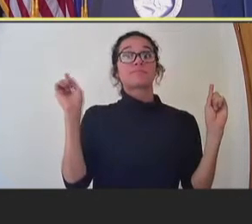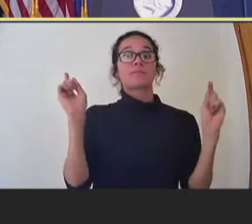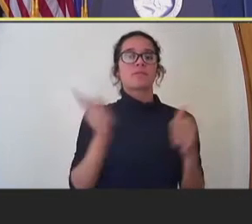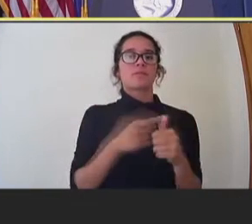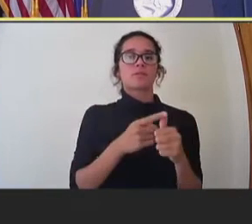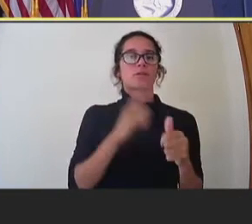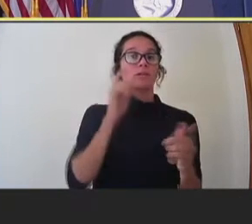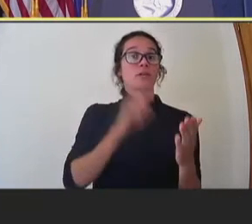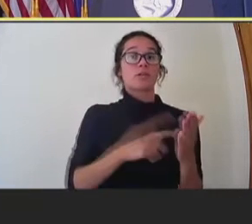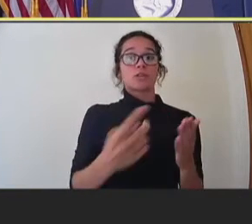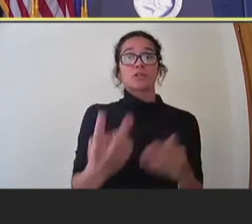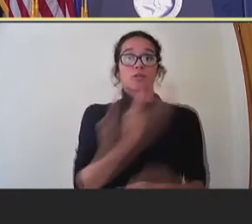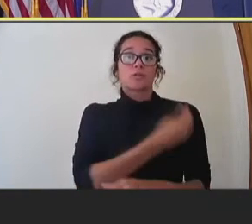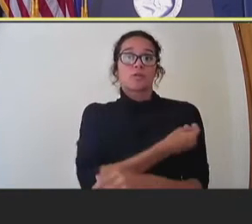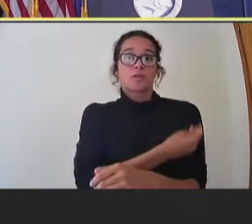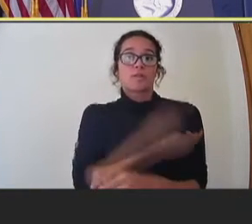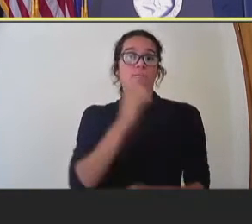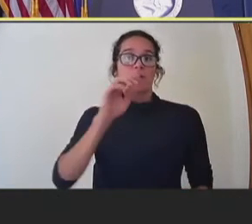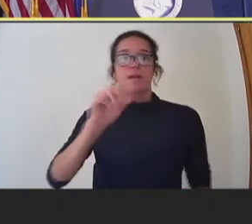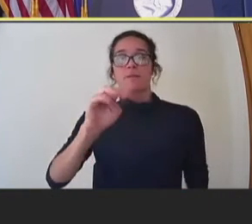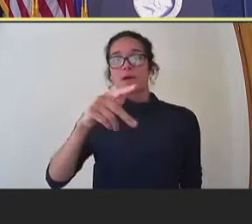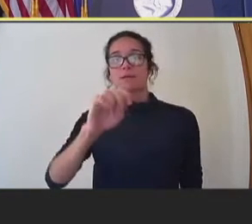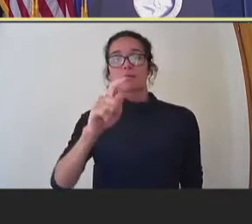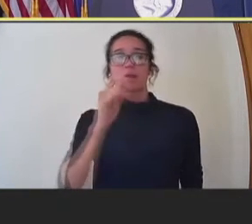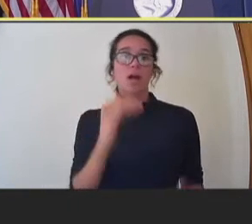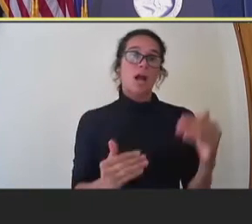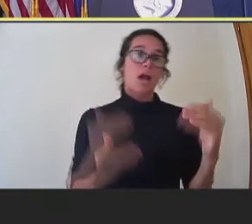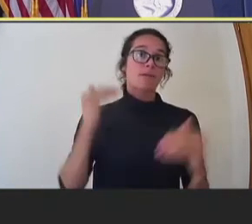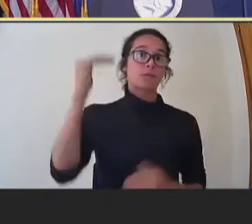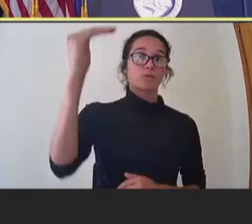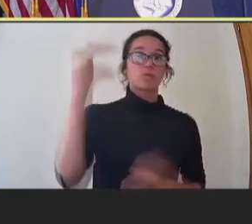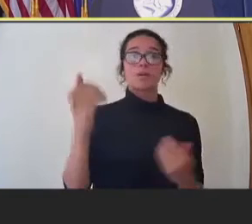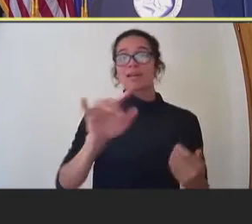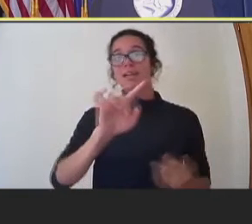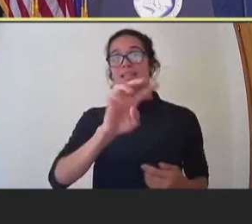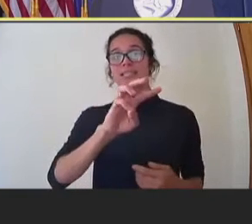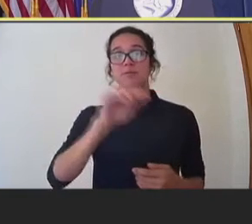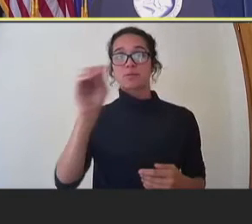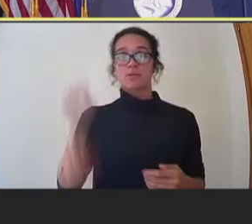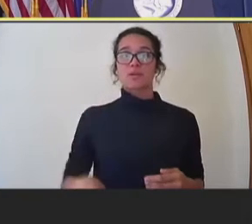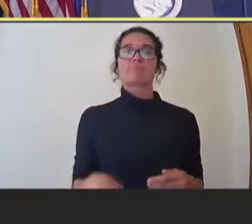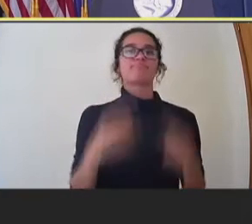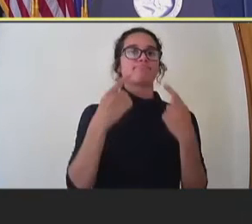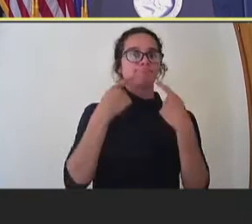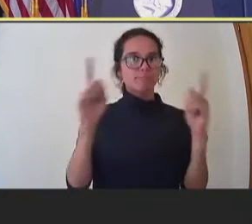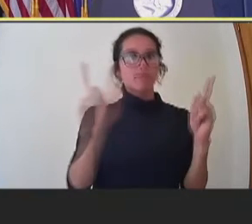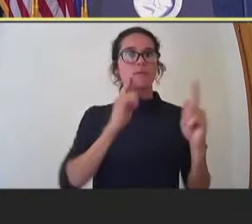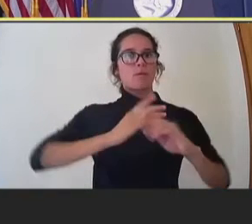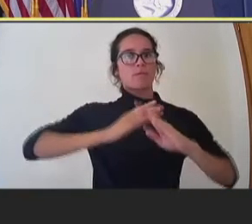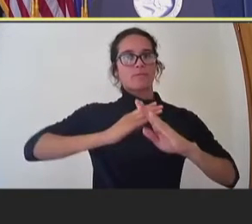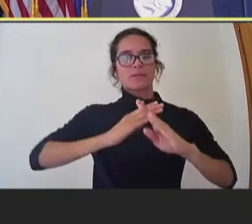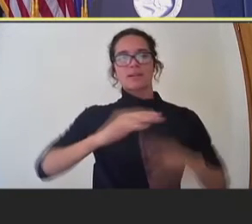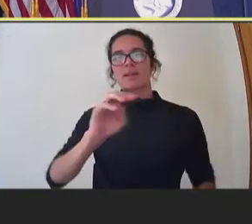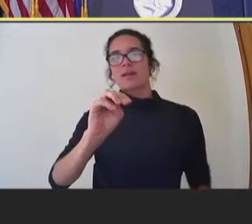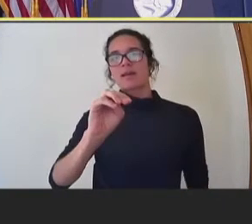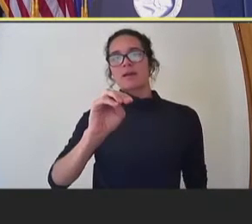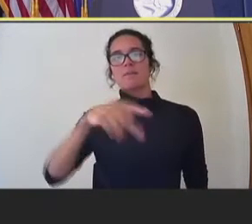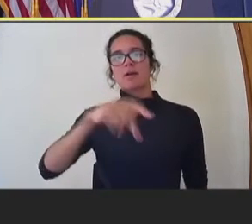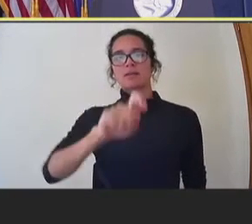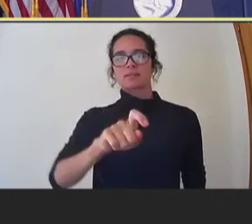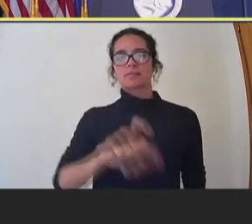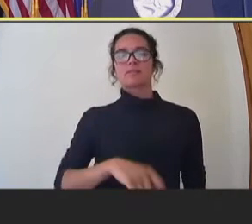to 86 percent, 86 percent effective in preventing Mpox. Secondly, the vaccine is now widely